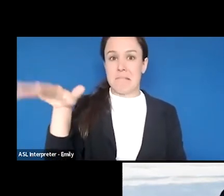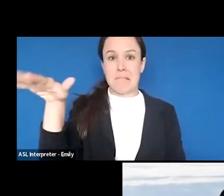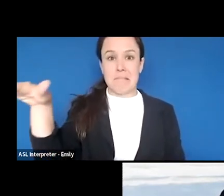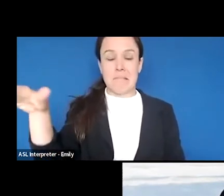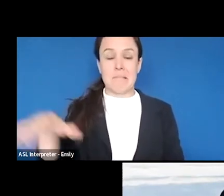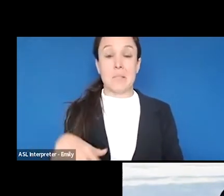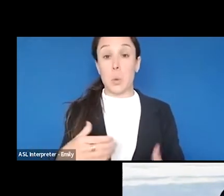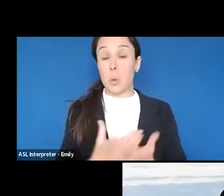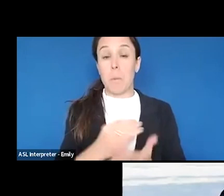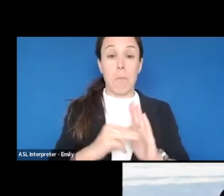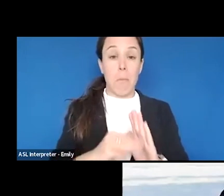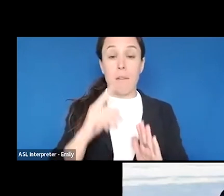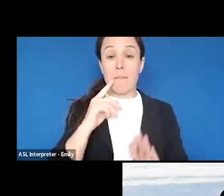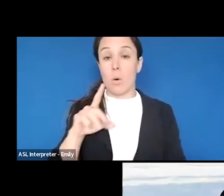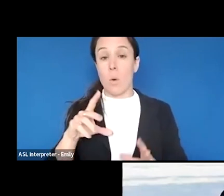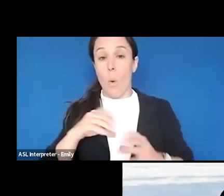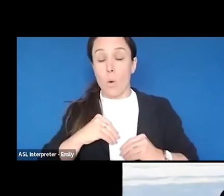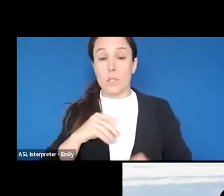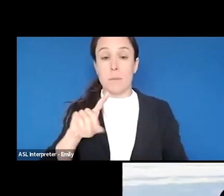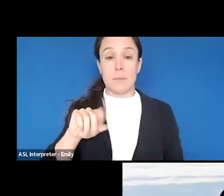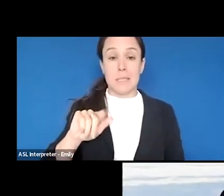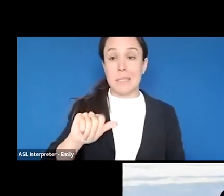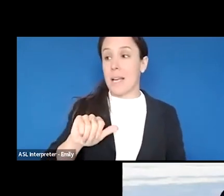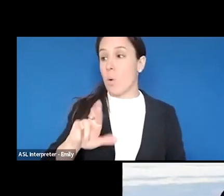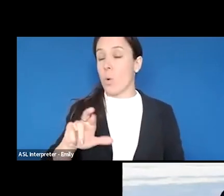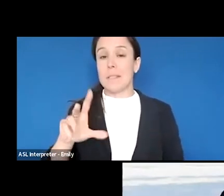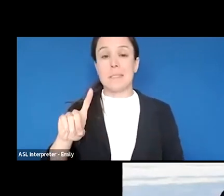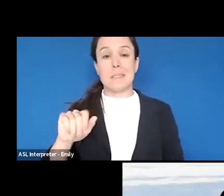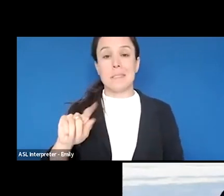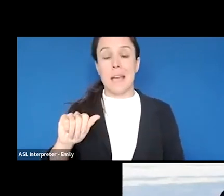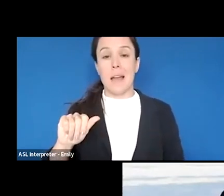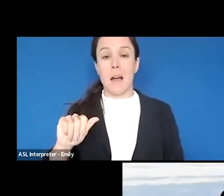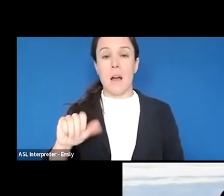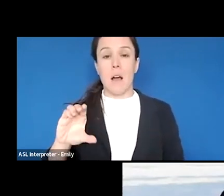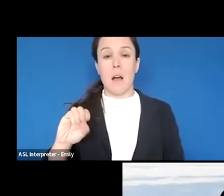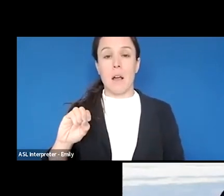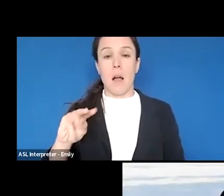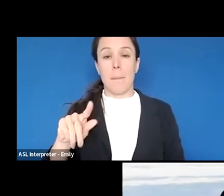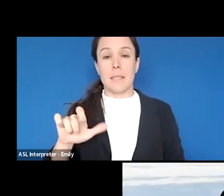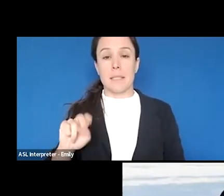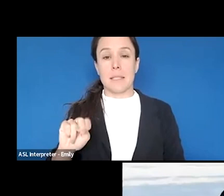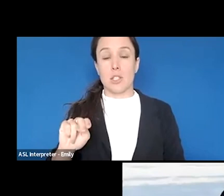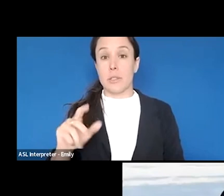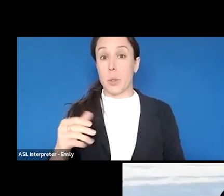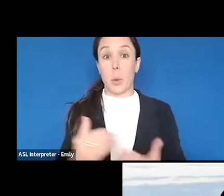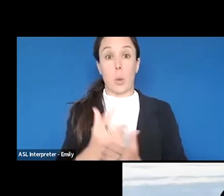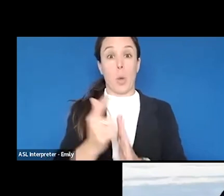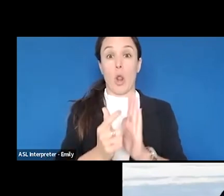know data ownership or data compensation, new kinds of laws around data rights potentially,